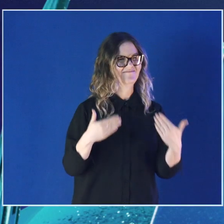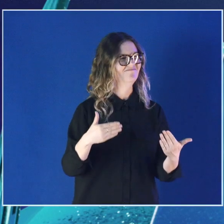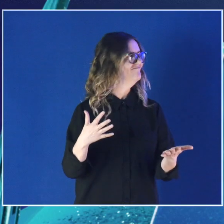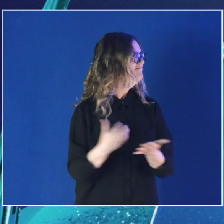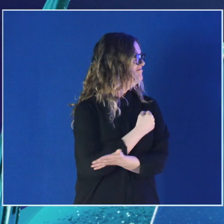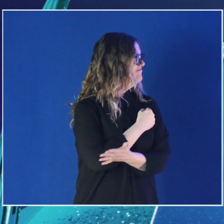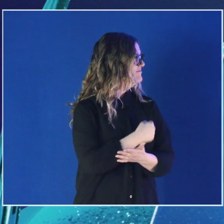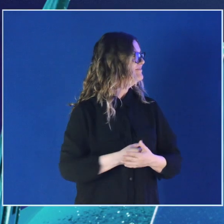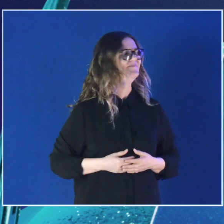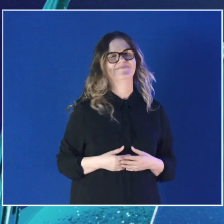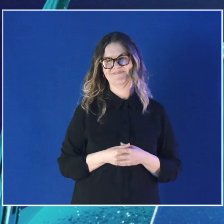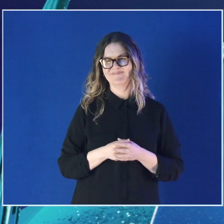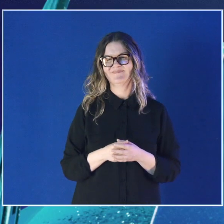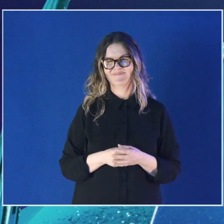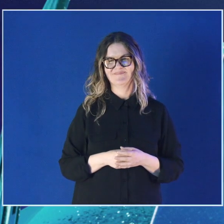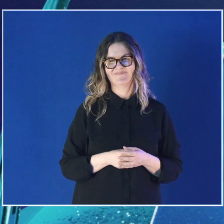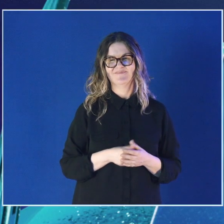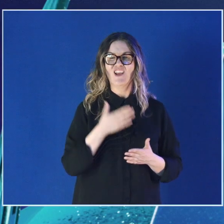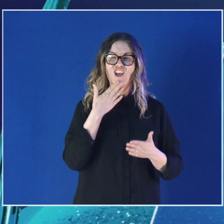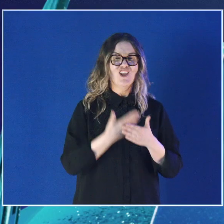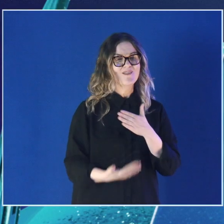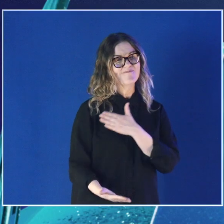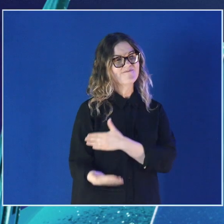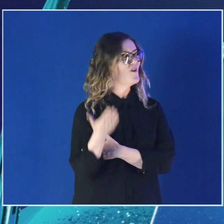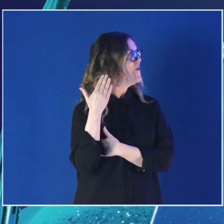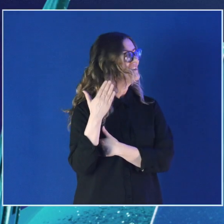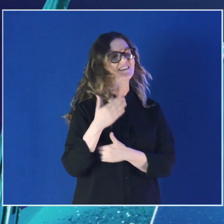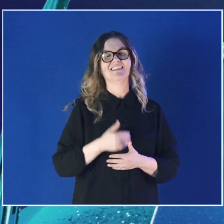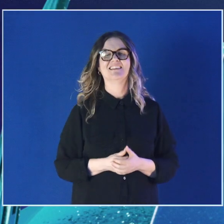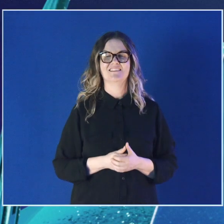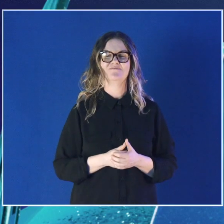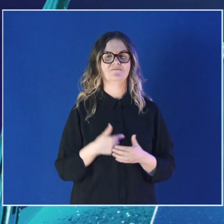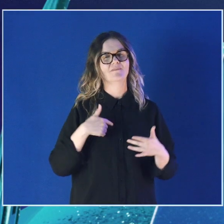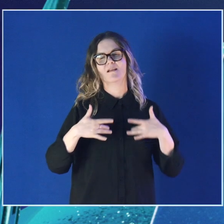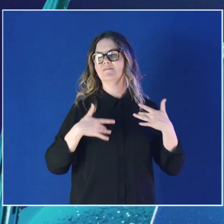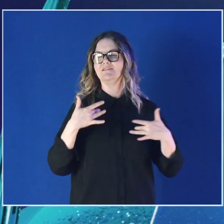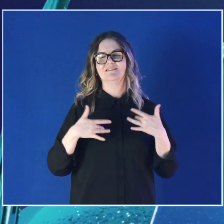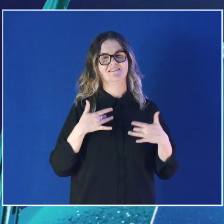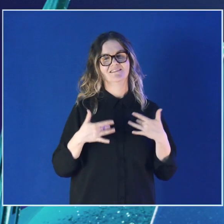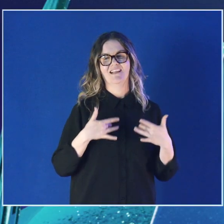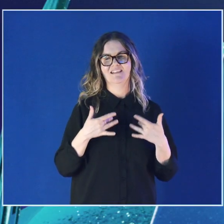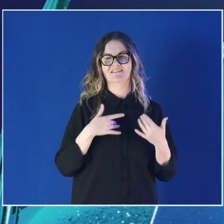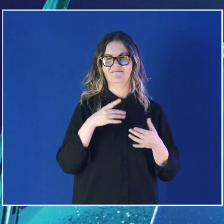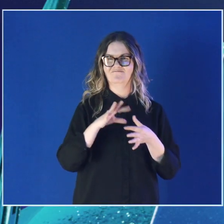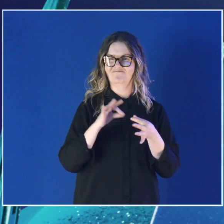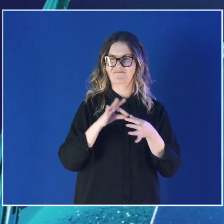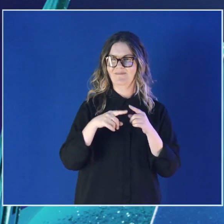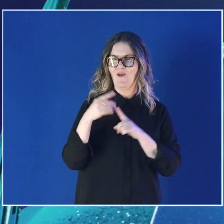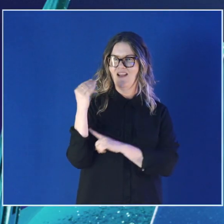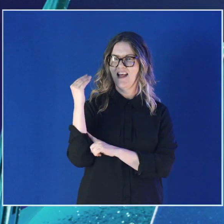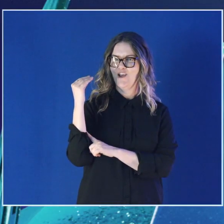Good morning. I'm really excited about the progress we've made in Narrator. It's great to see that come together. I'm Clint Covington.